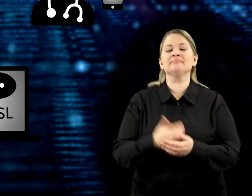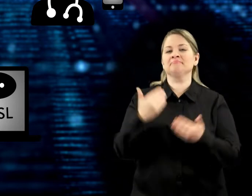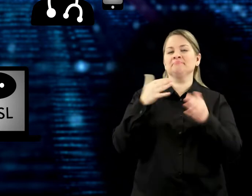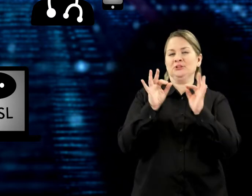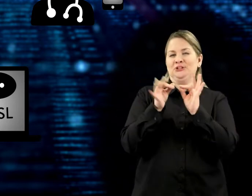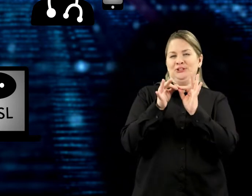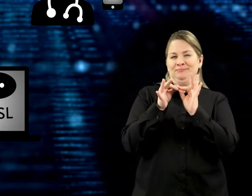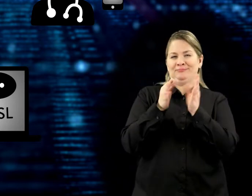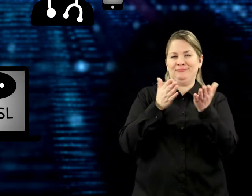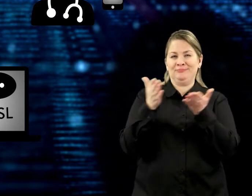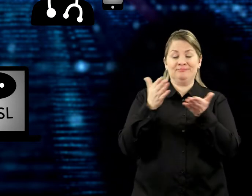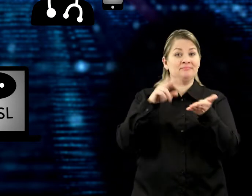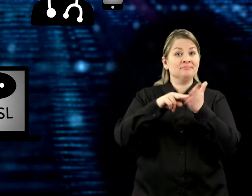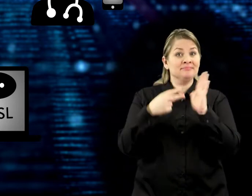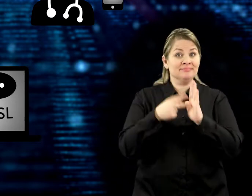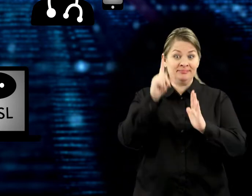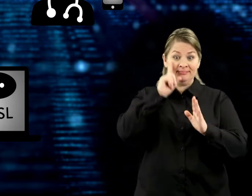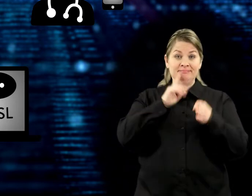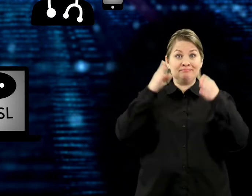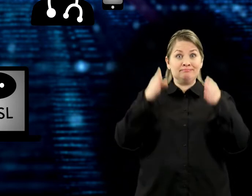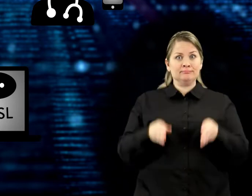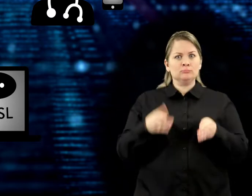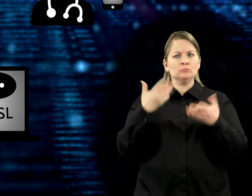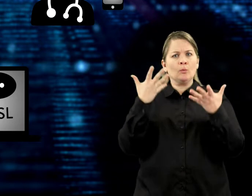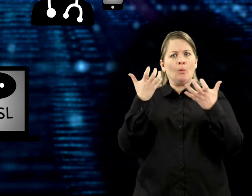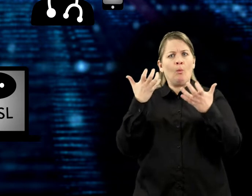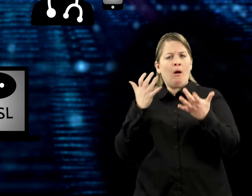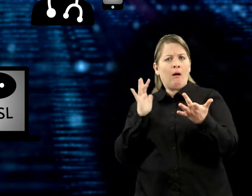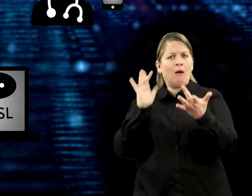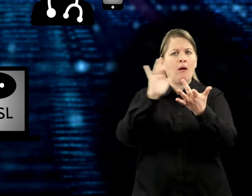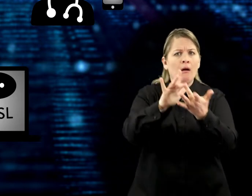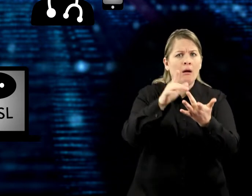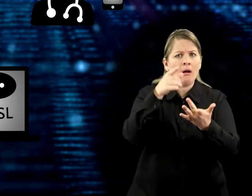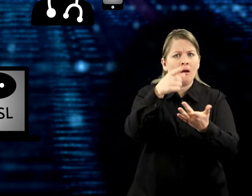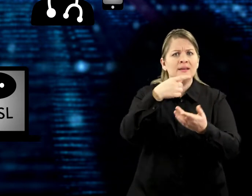VRS is a video interpreting service that allows a person who is deaf to use a telephone